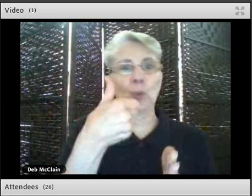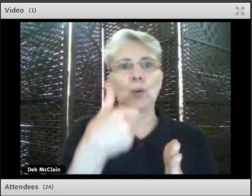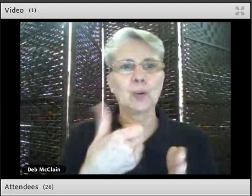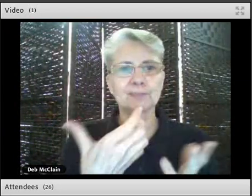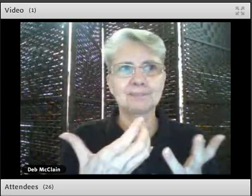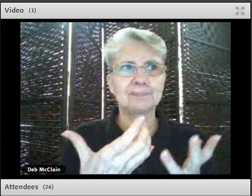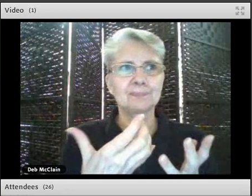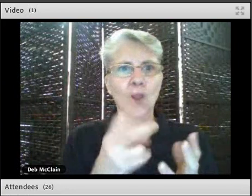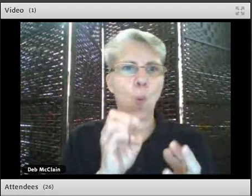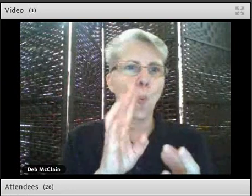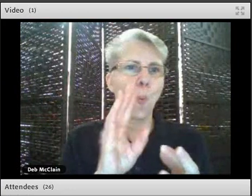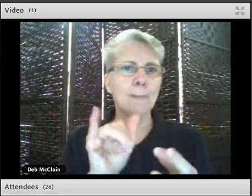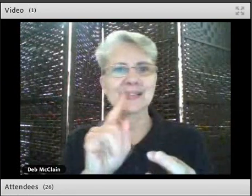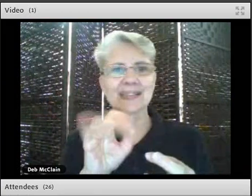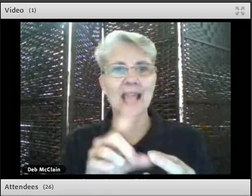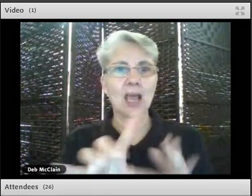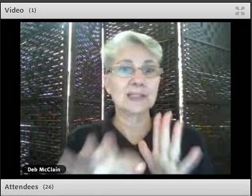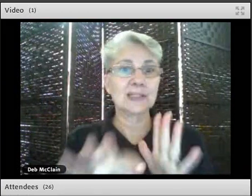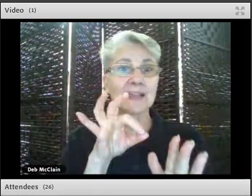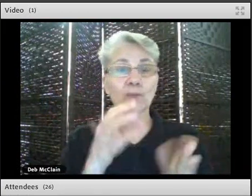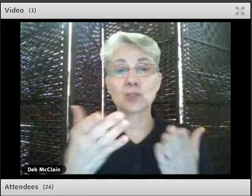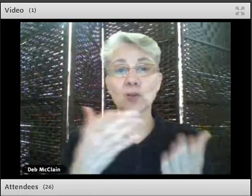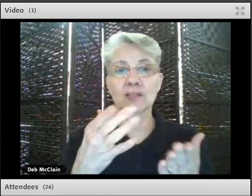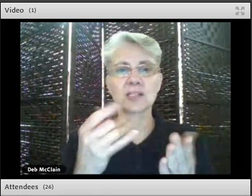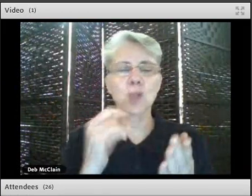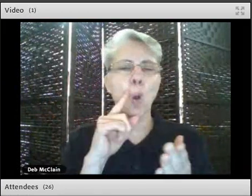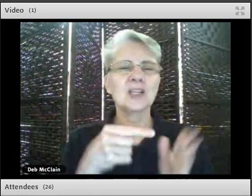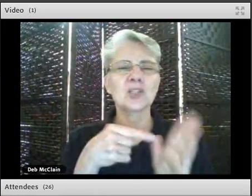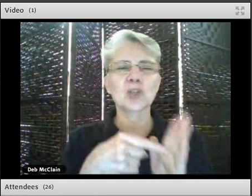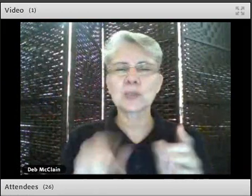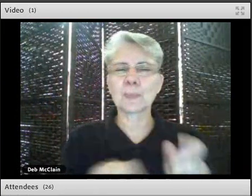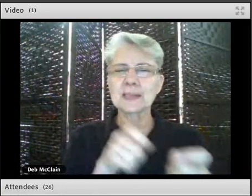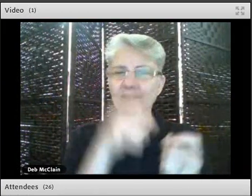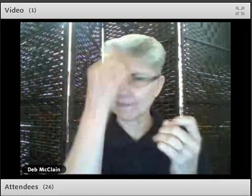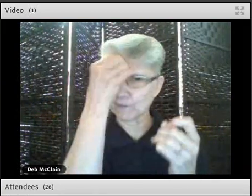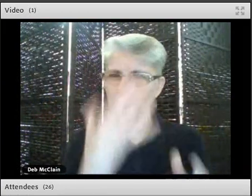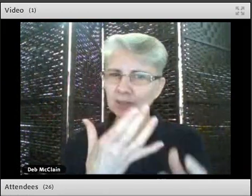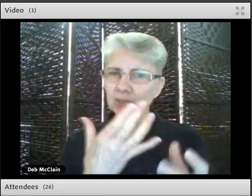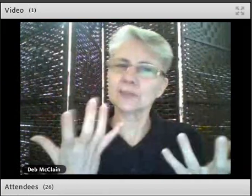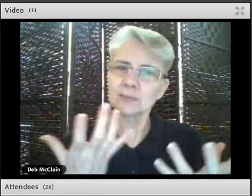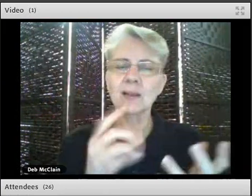And it's not a fluid type of order that can be changed, which is kind of frustrating,